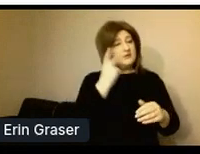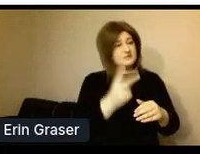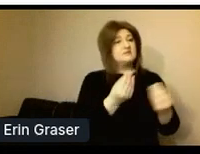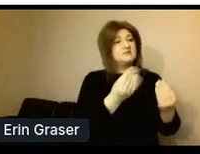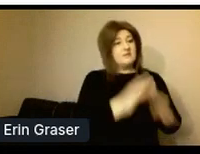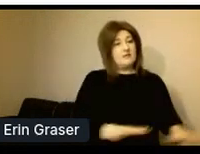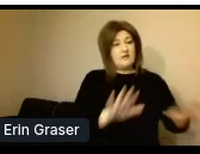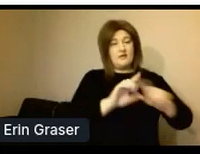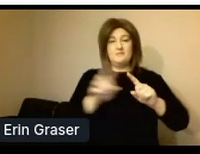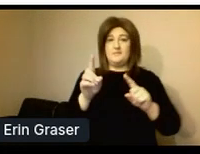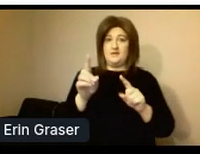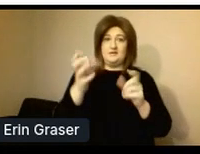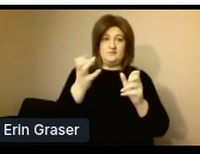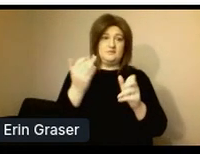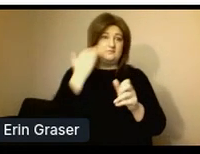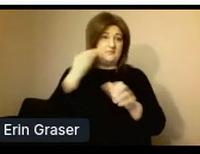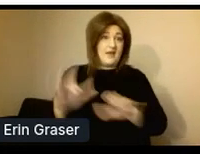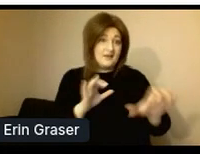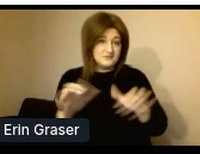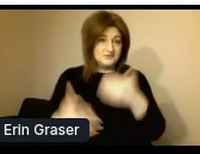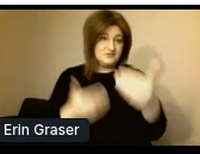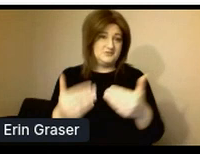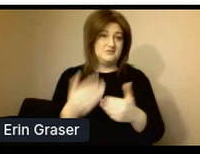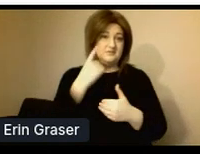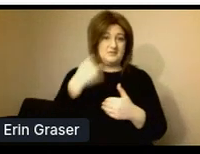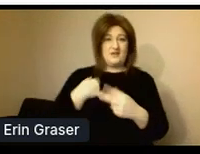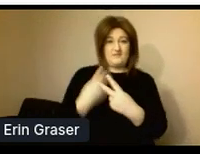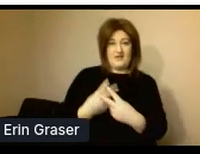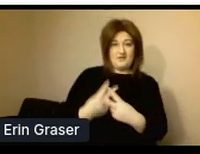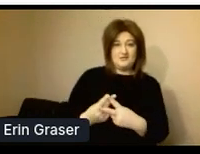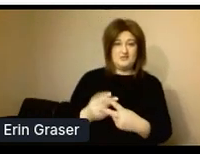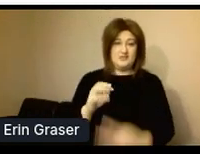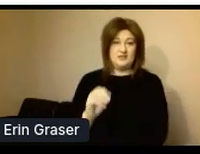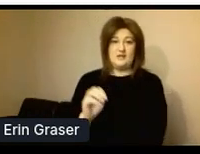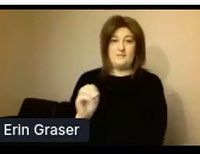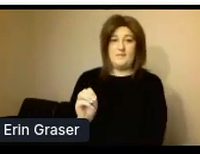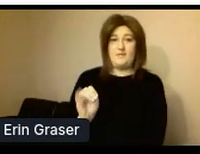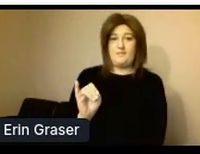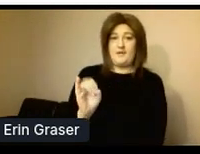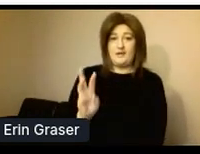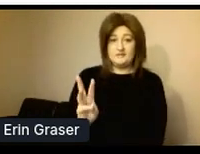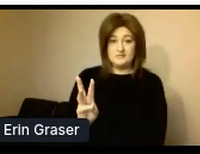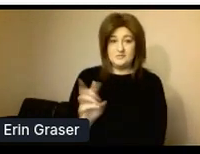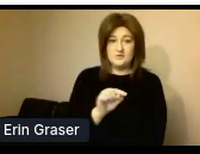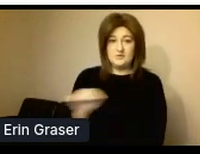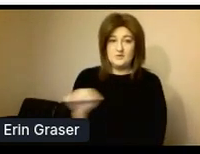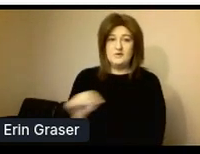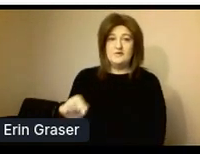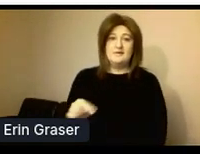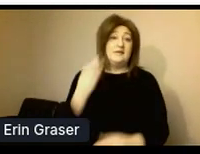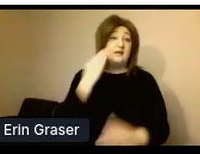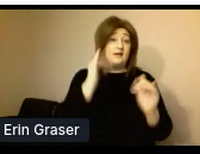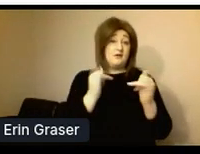So again, you'll see the #MMIW hashtag at the bottom. I'm hoping that you will take some time